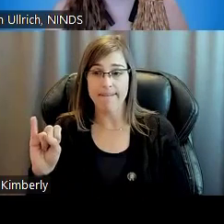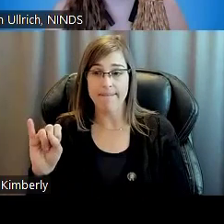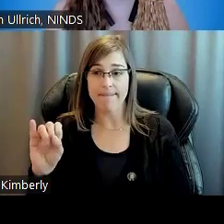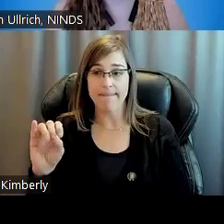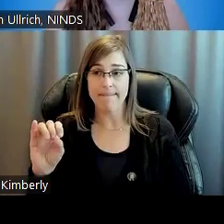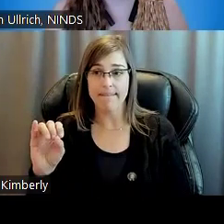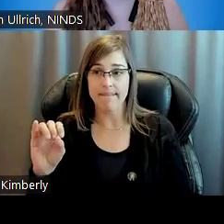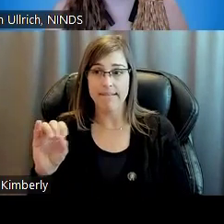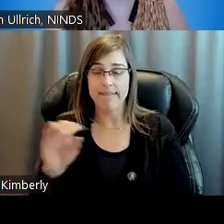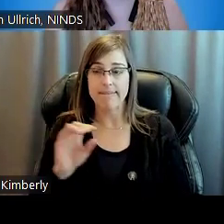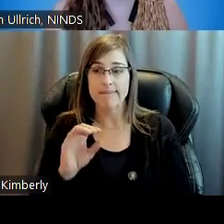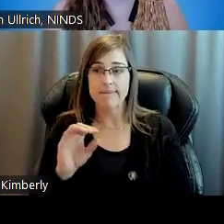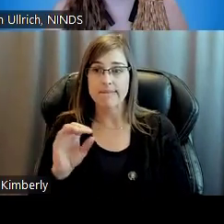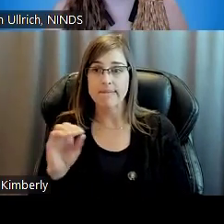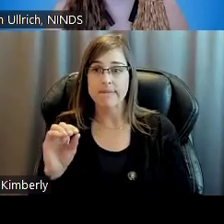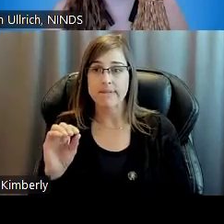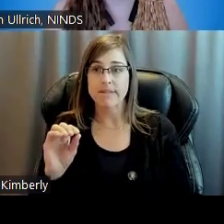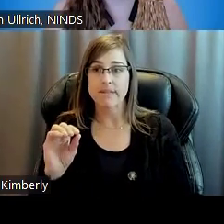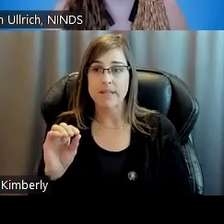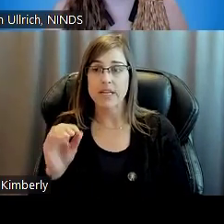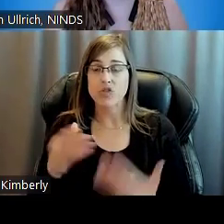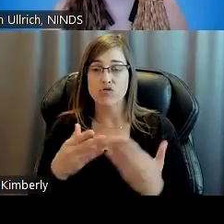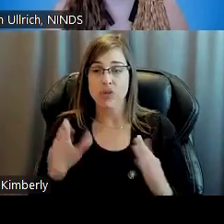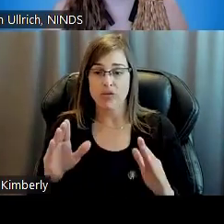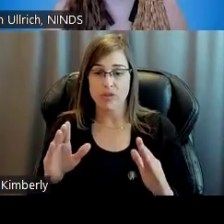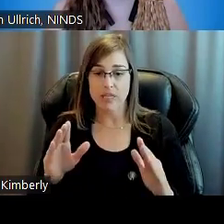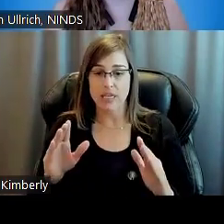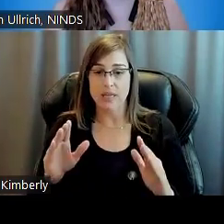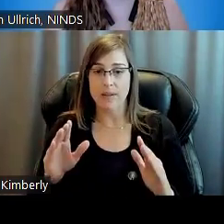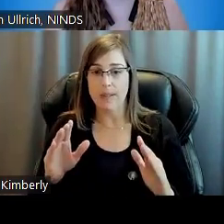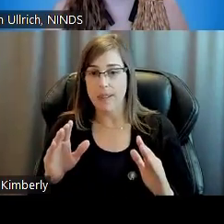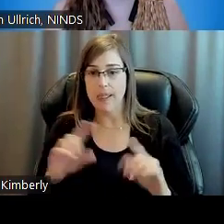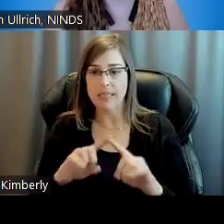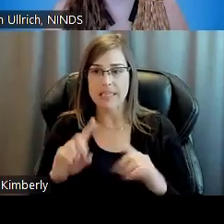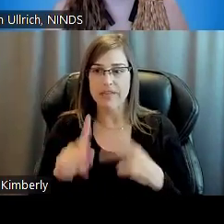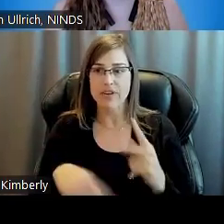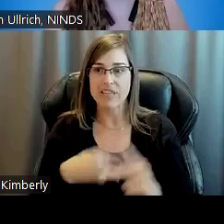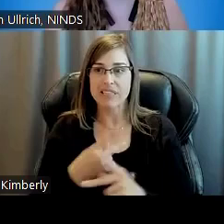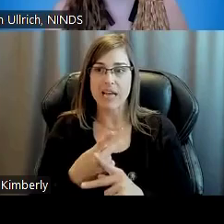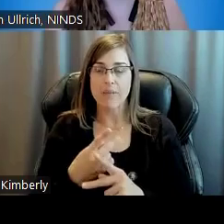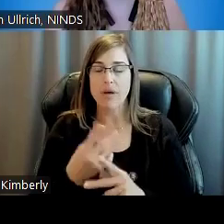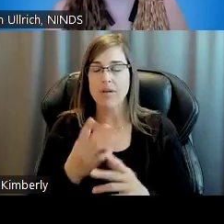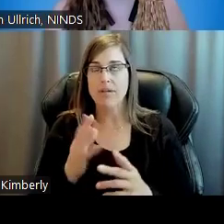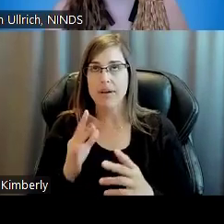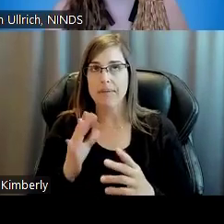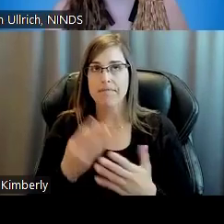And generally there's a different type of funding or at least different type of review